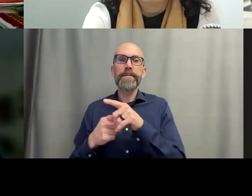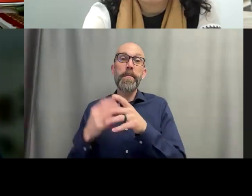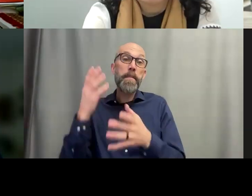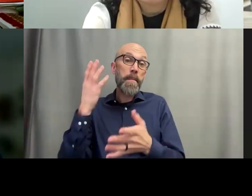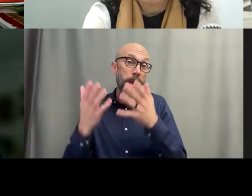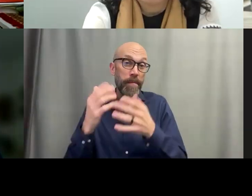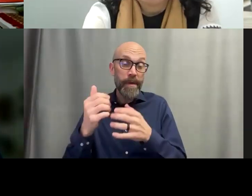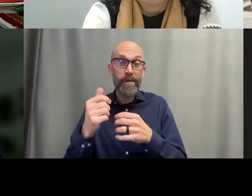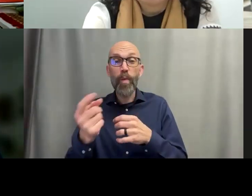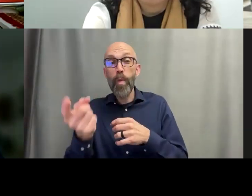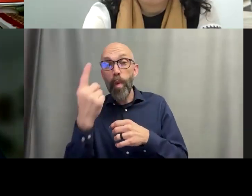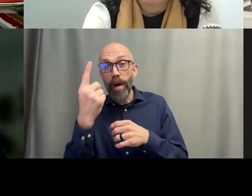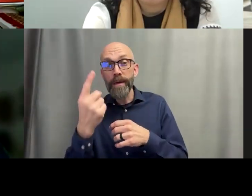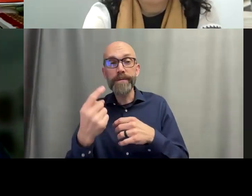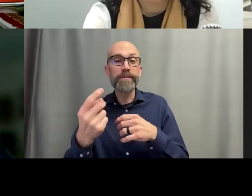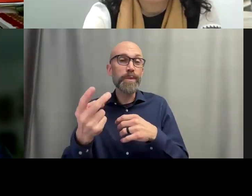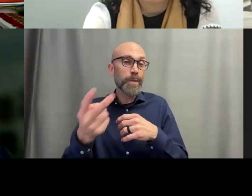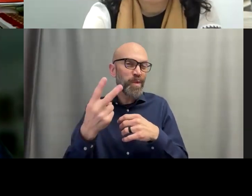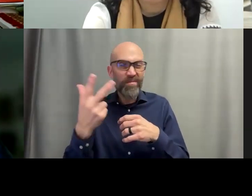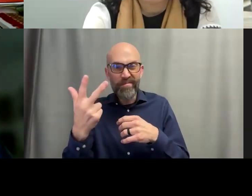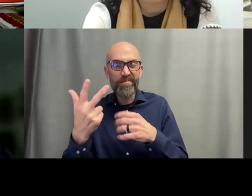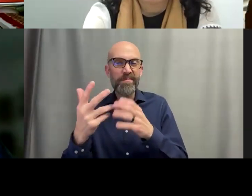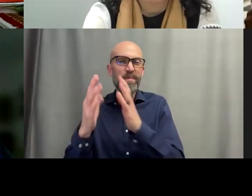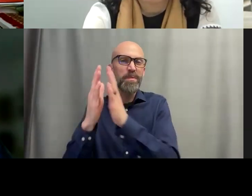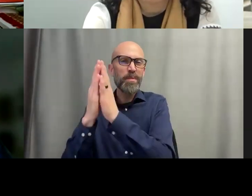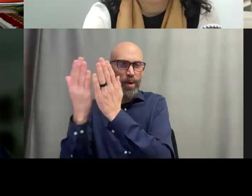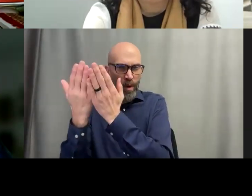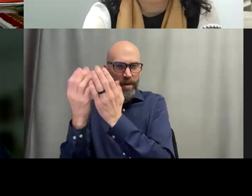or maybe 2 or 3, textbooks that you might want to use.